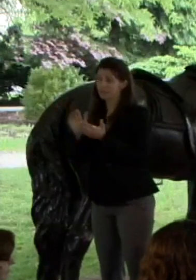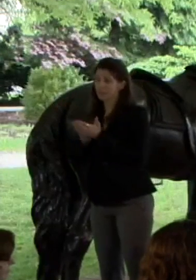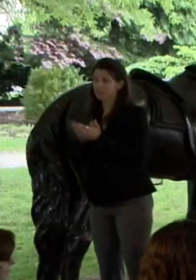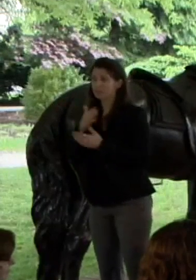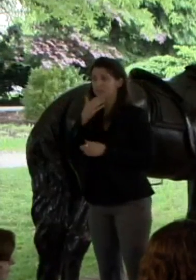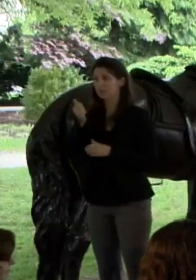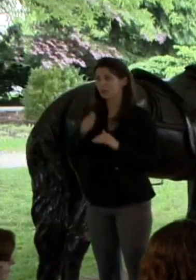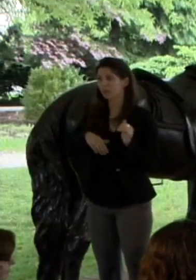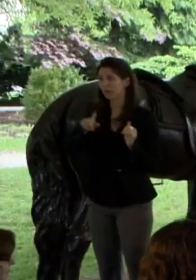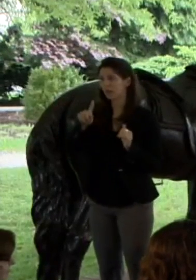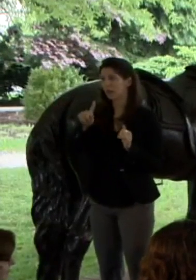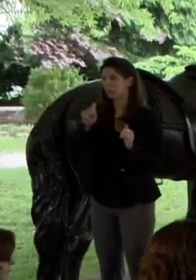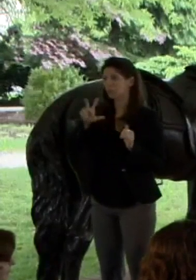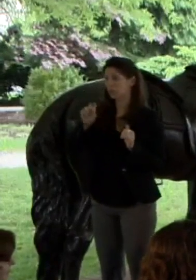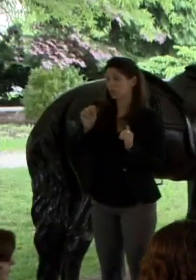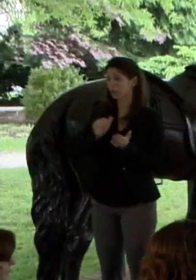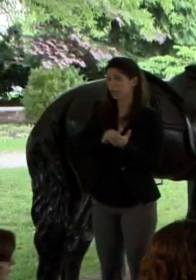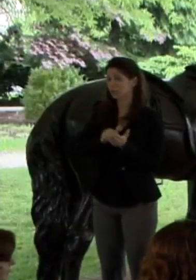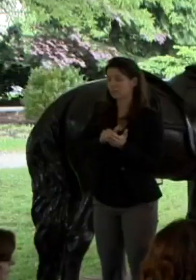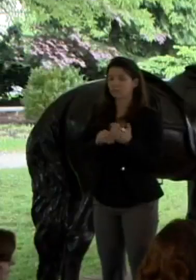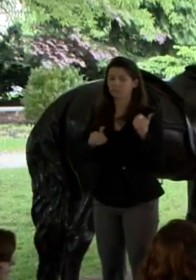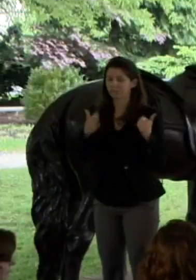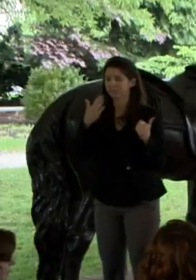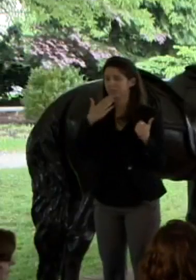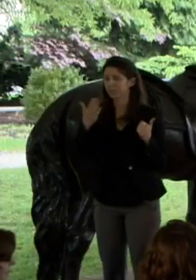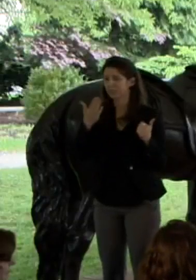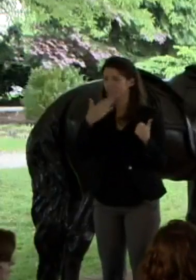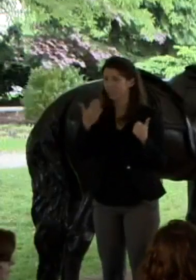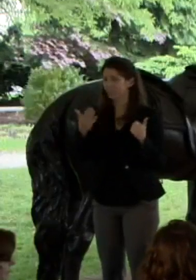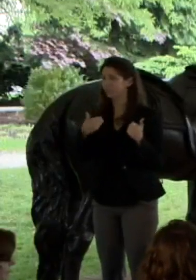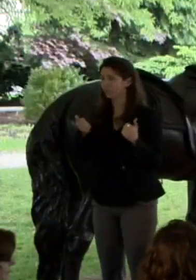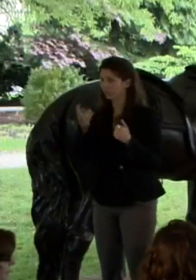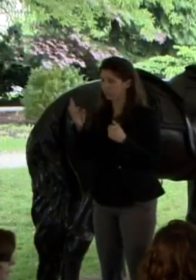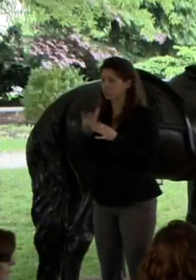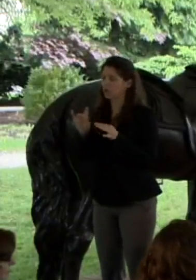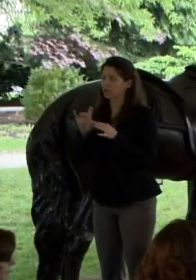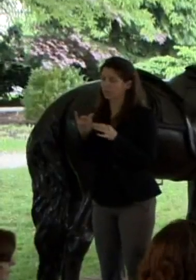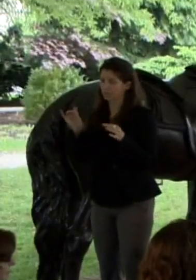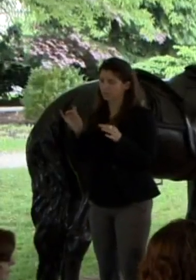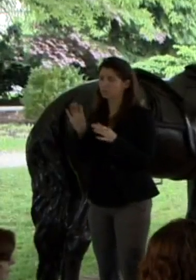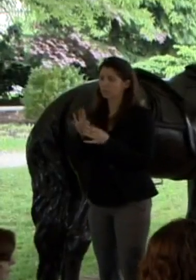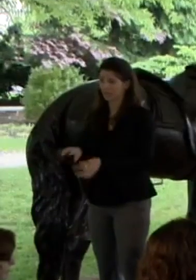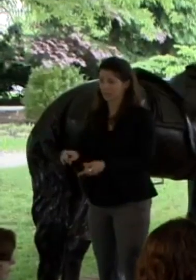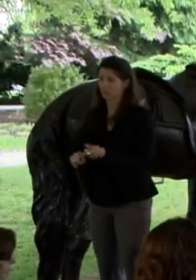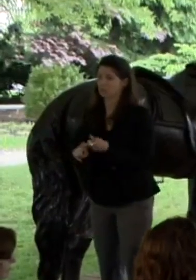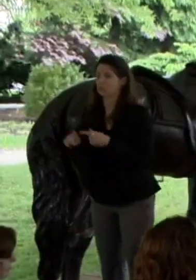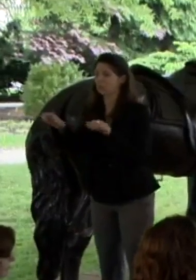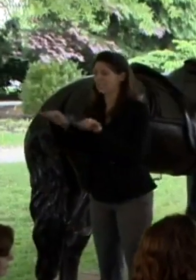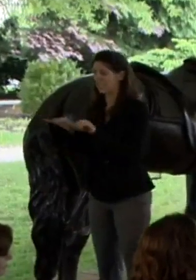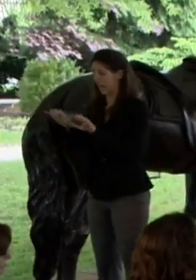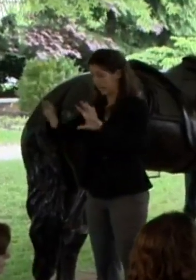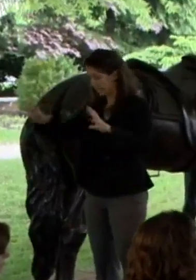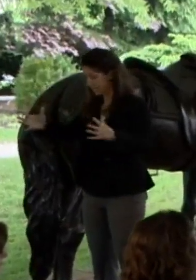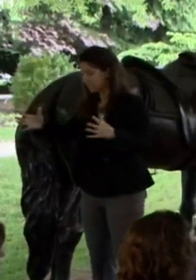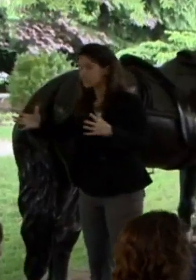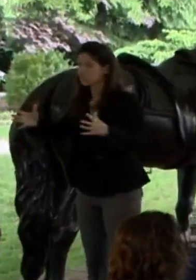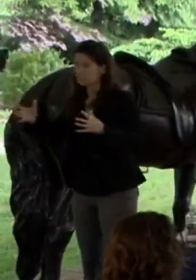I THINK 25 IS A HECK OF A LOT BETTER THAN 13 AND MAYBE 75,000 IS A LOT BETTER THAN 130,000.